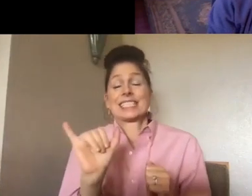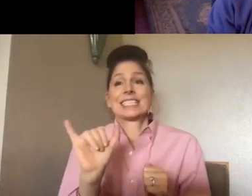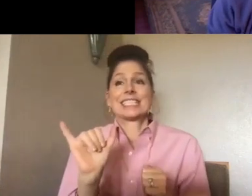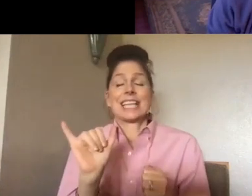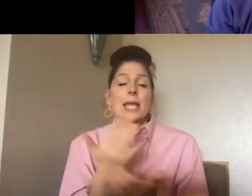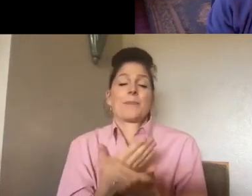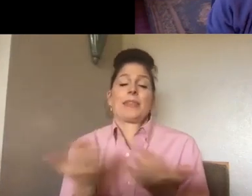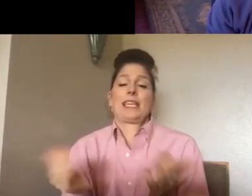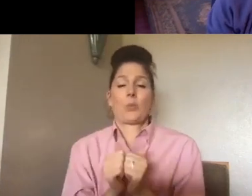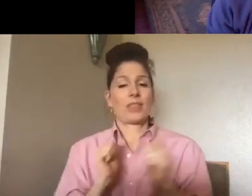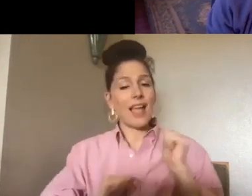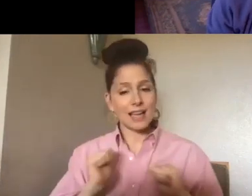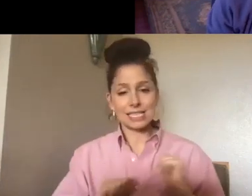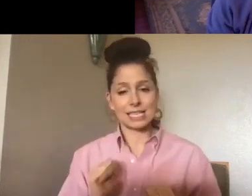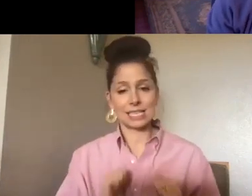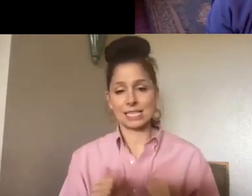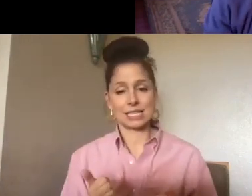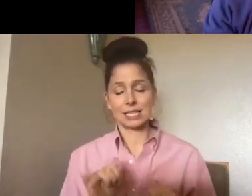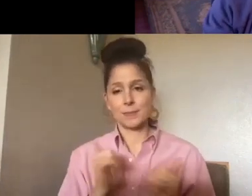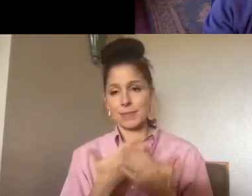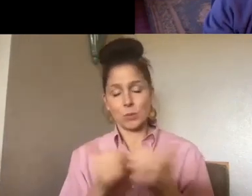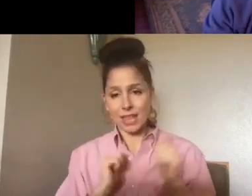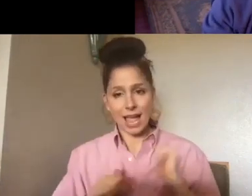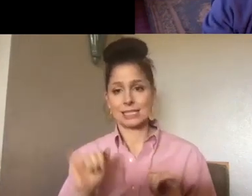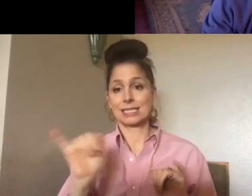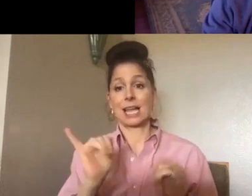It's like, you know, the same thing with acting